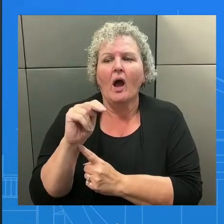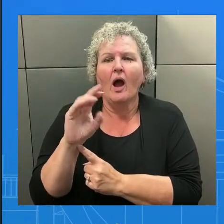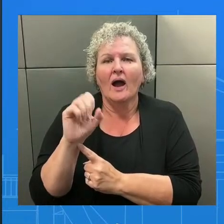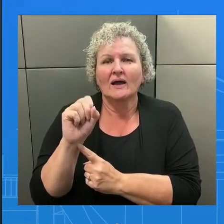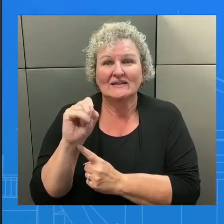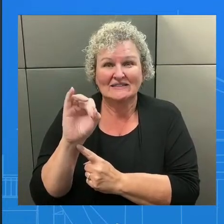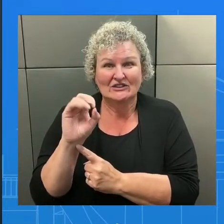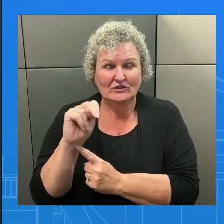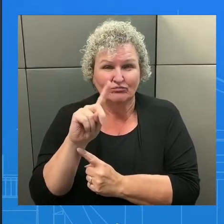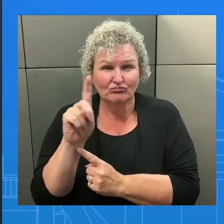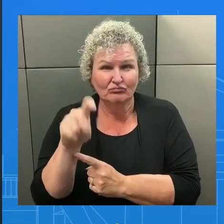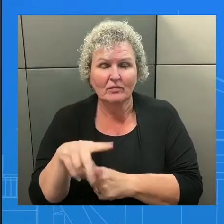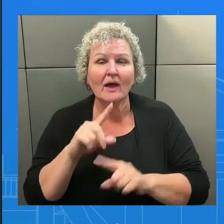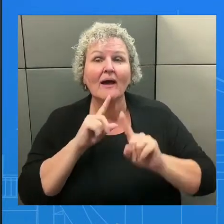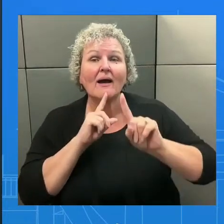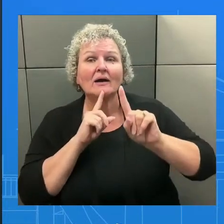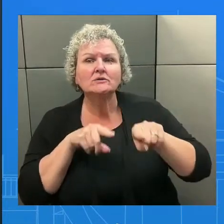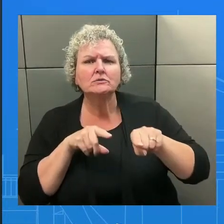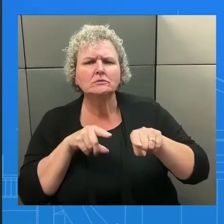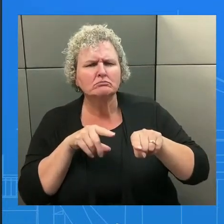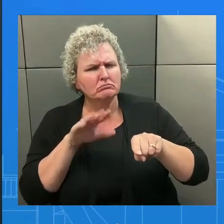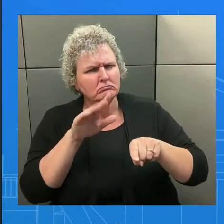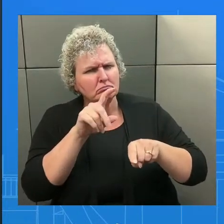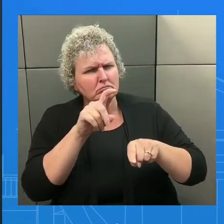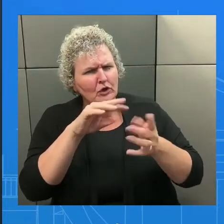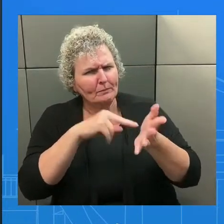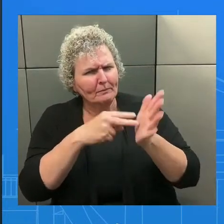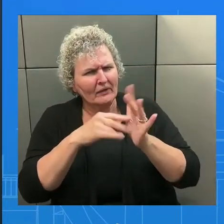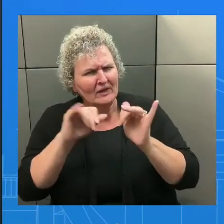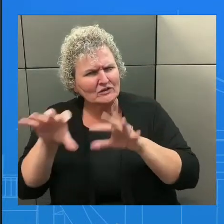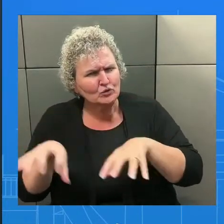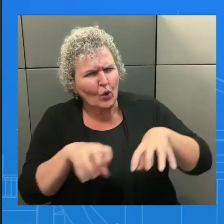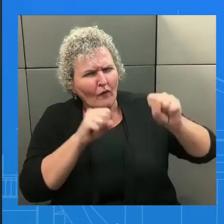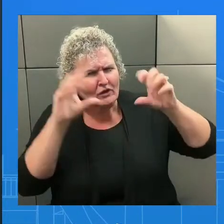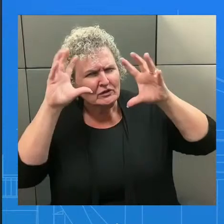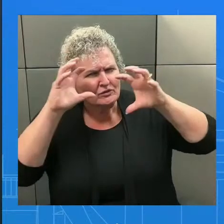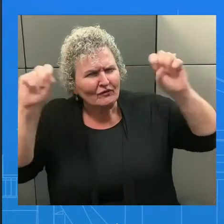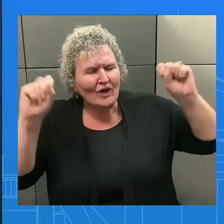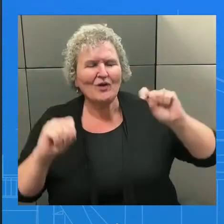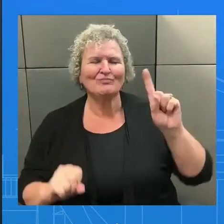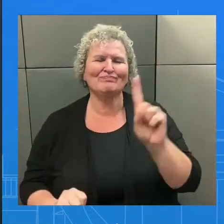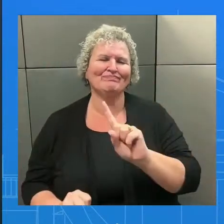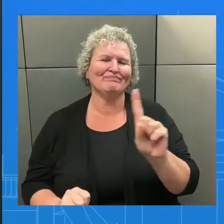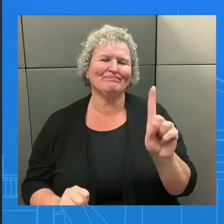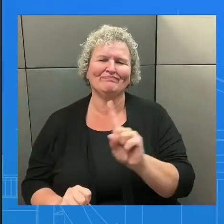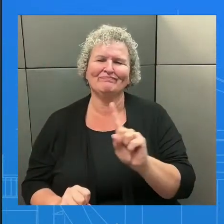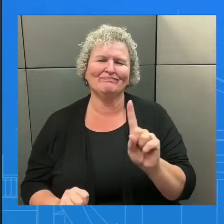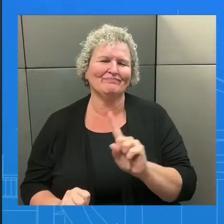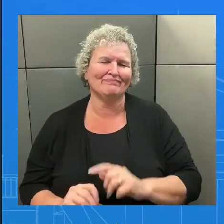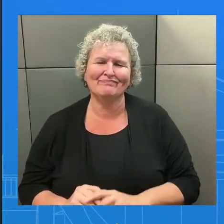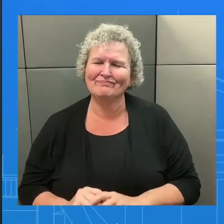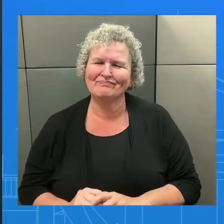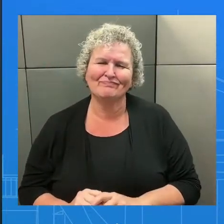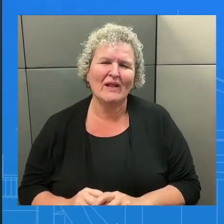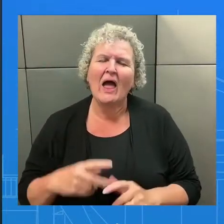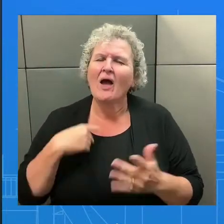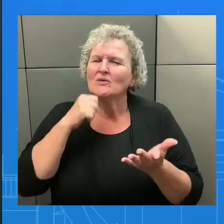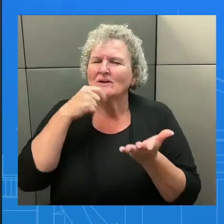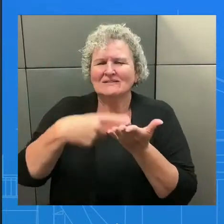The Press: Yes. Ms. Jean-Pierre: Oh, look, I'm not going to -- I'm not going to get into hypotheticals. It's not -- that is something that certainly, you know, when she be --